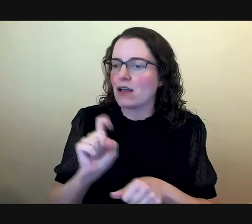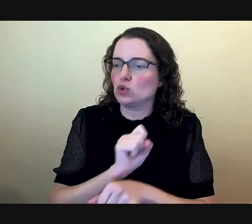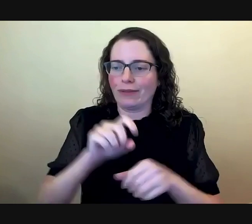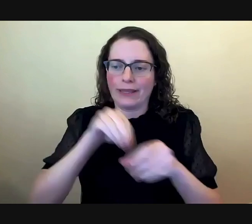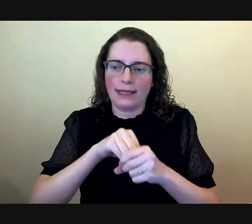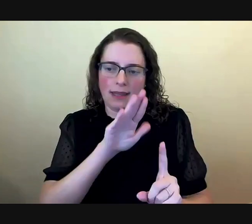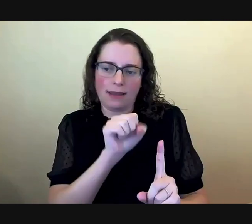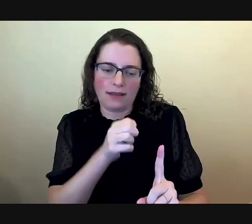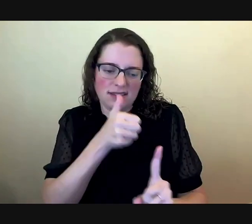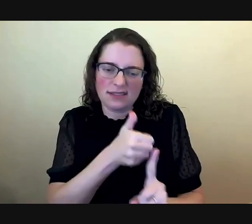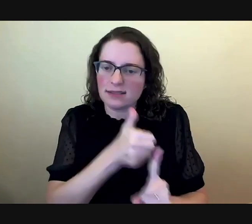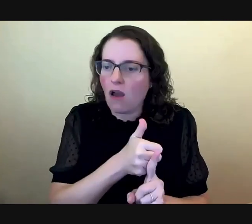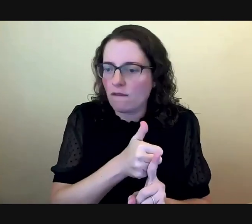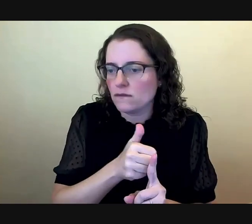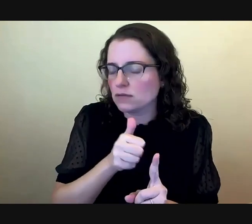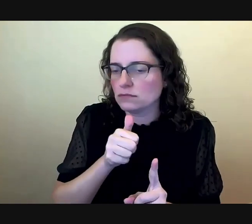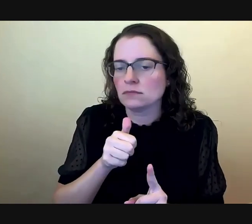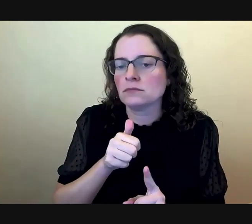And that is actually in the case itself.